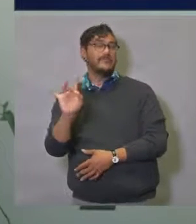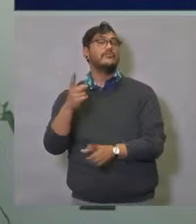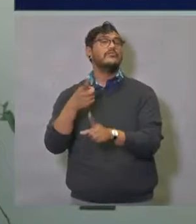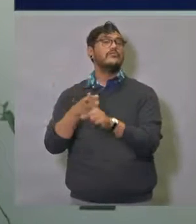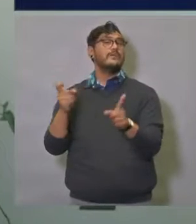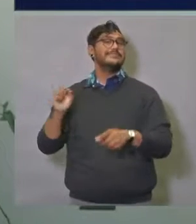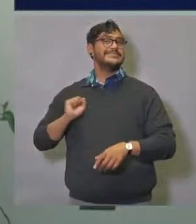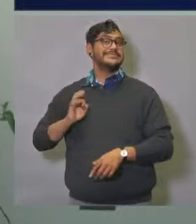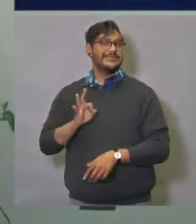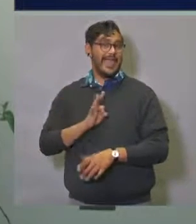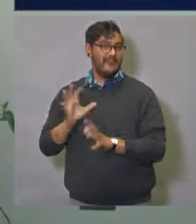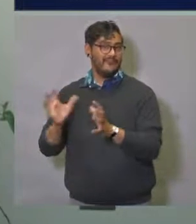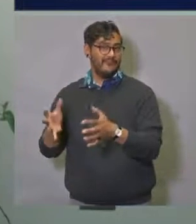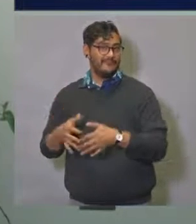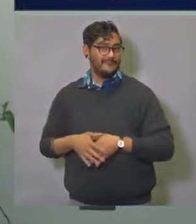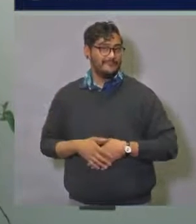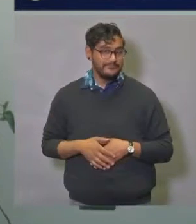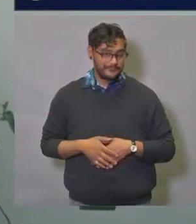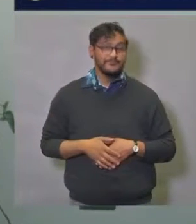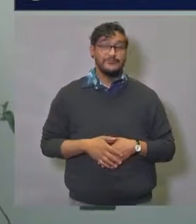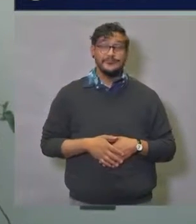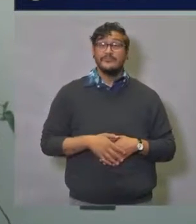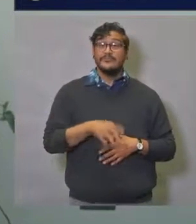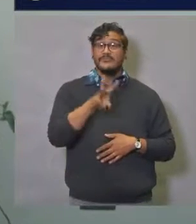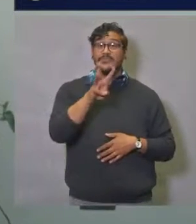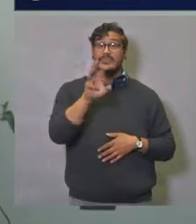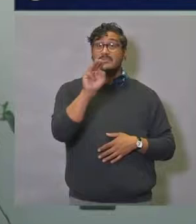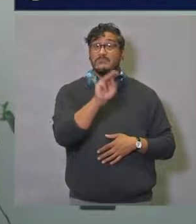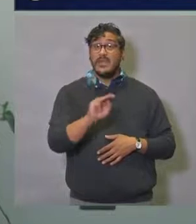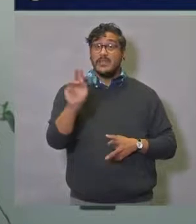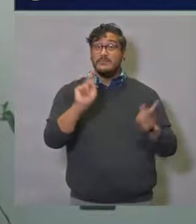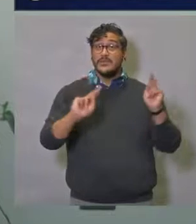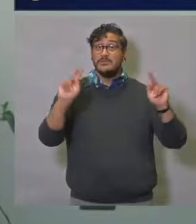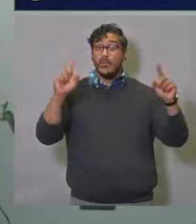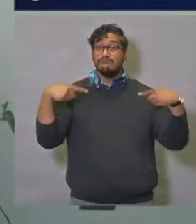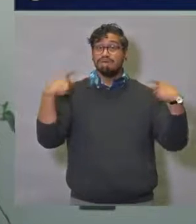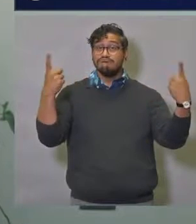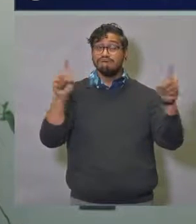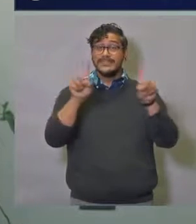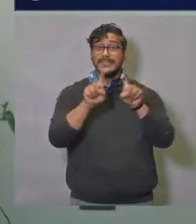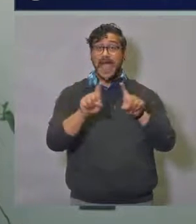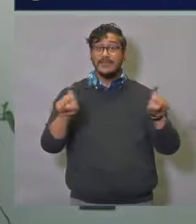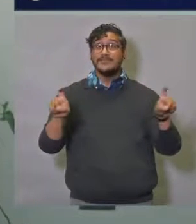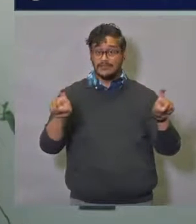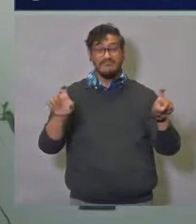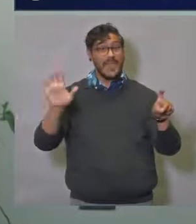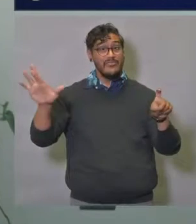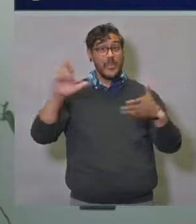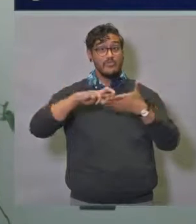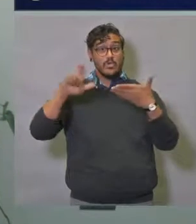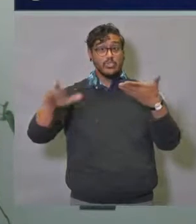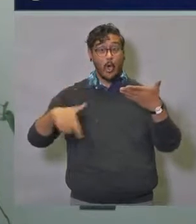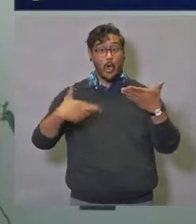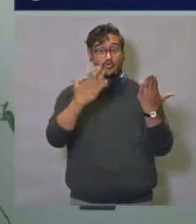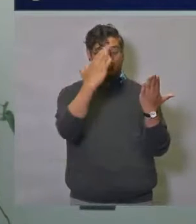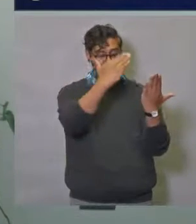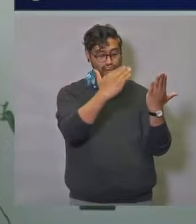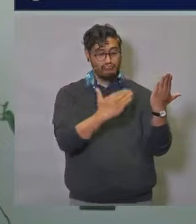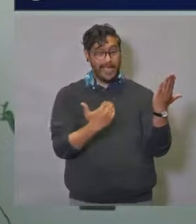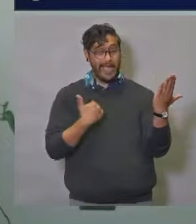AND 56,708 CASES AMONG STAFF.